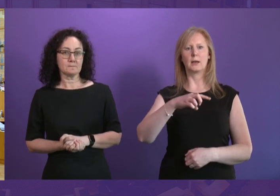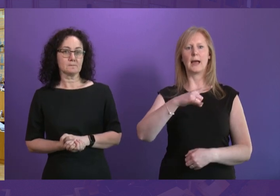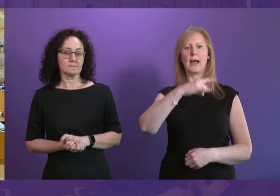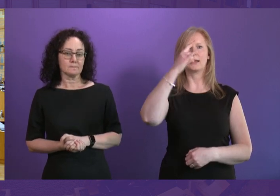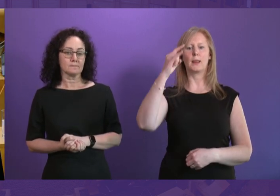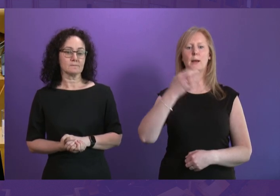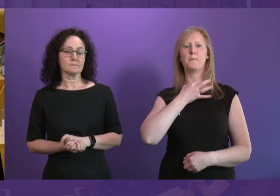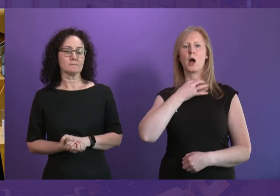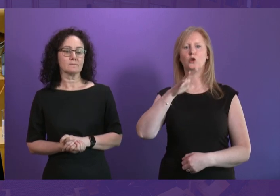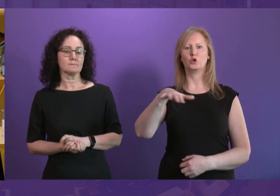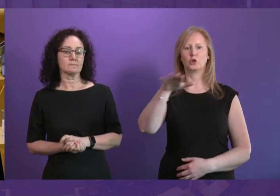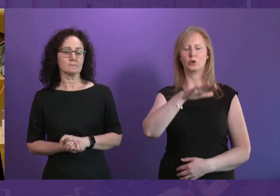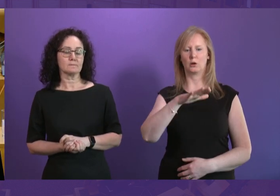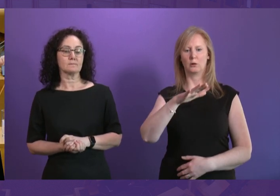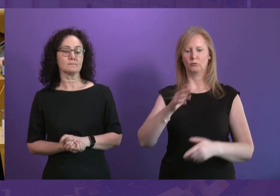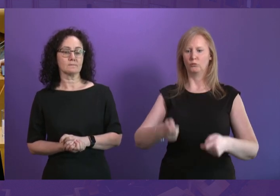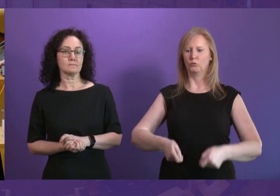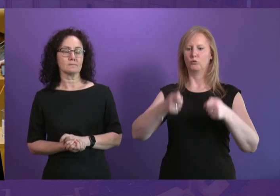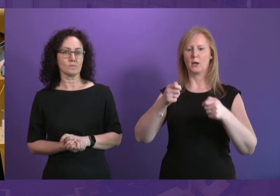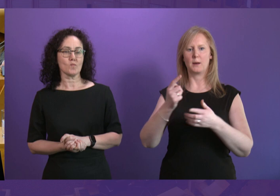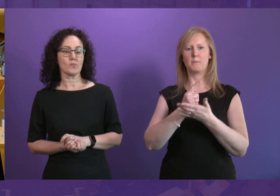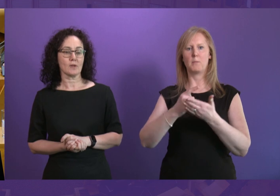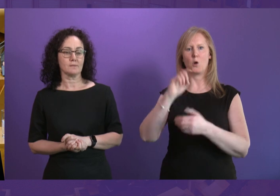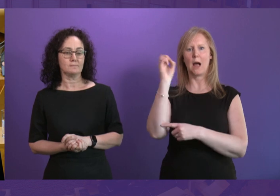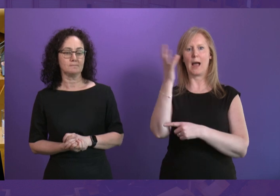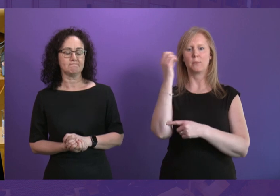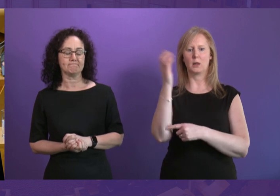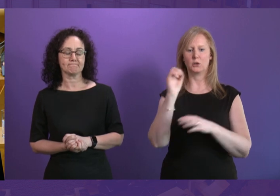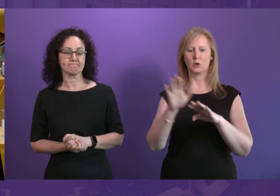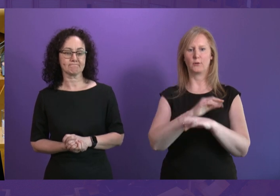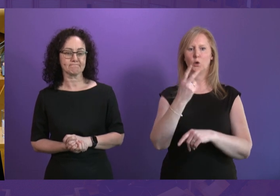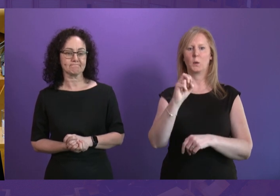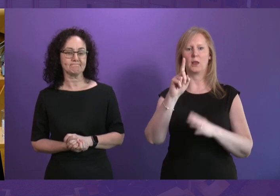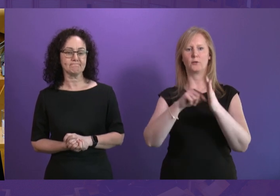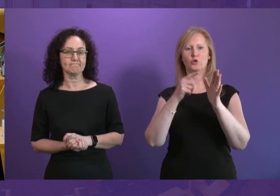me to raise concerns about ambulance cover in the area. On 20 January, after a 999 call